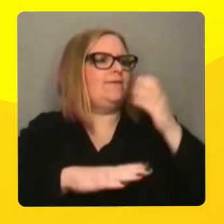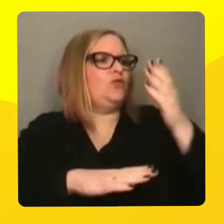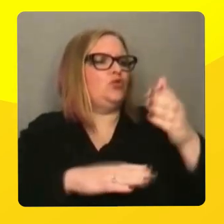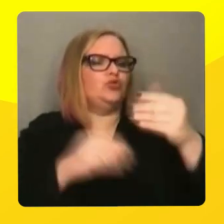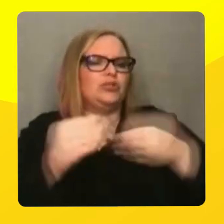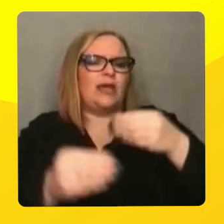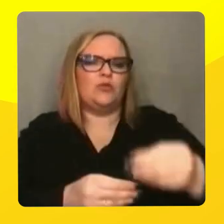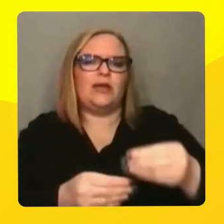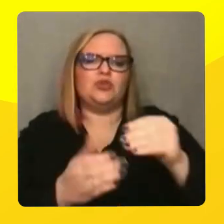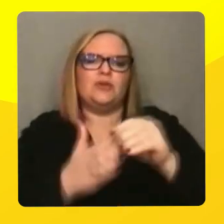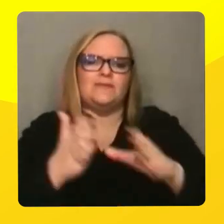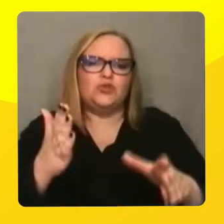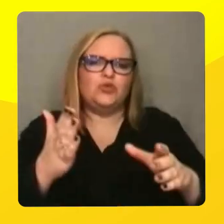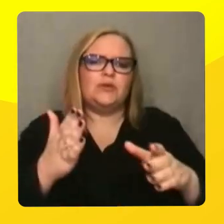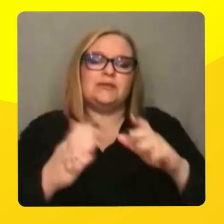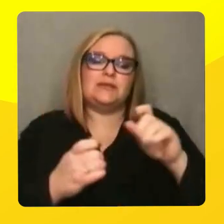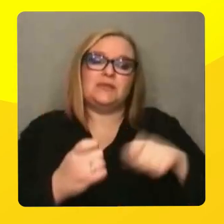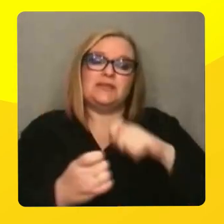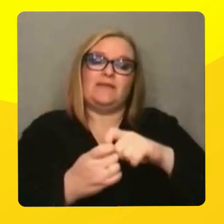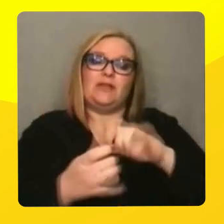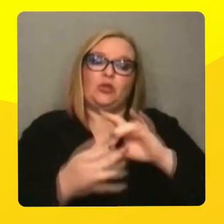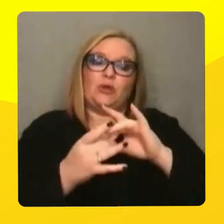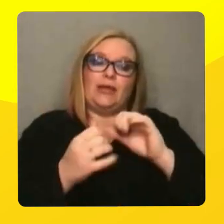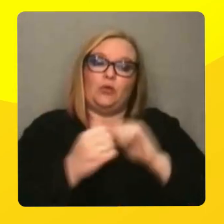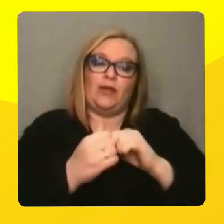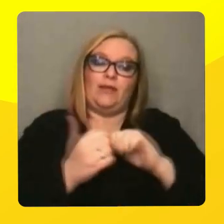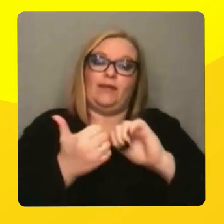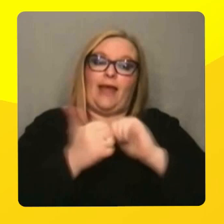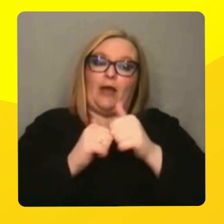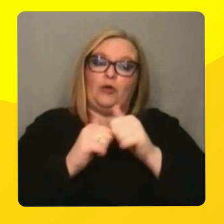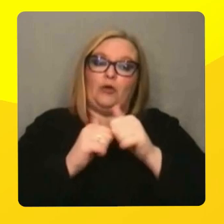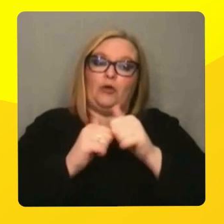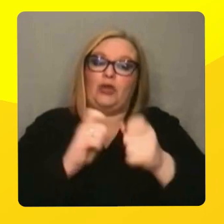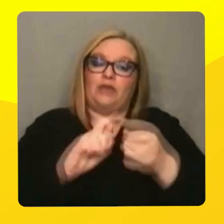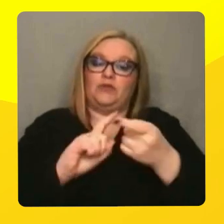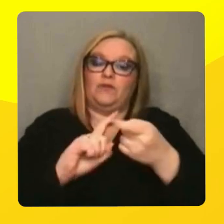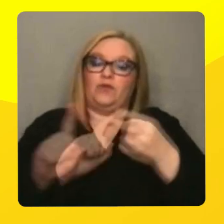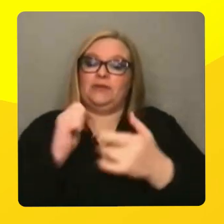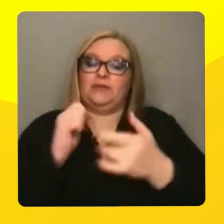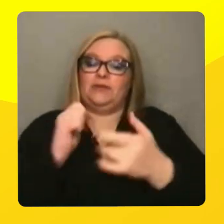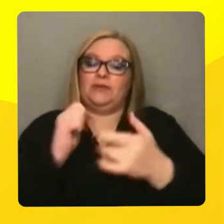and especially around how you're changing them from being tech consumers to tech producers?